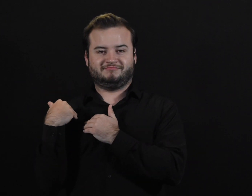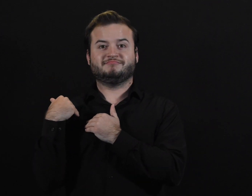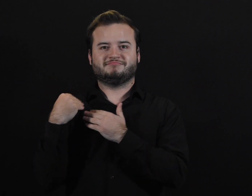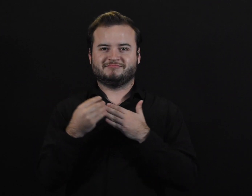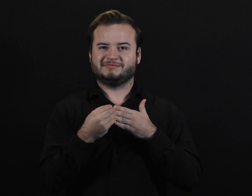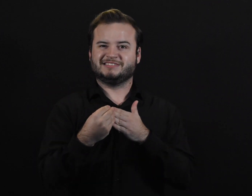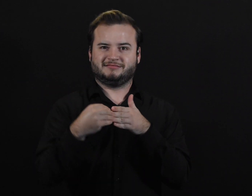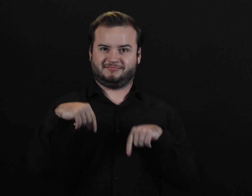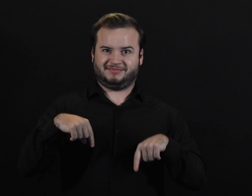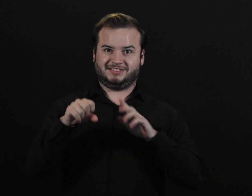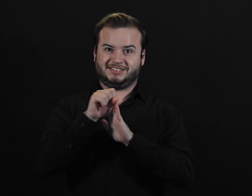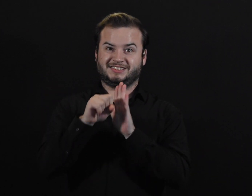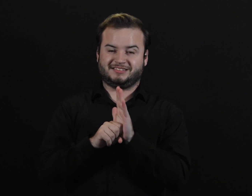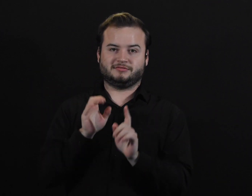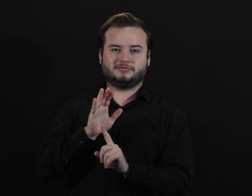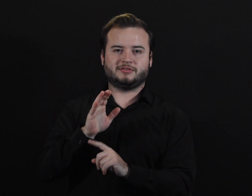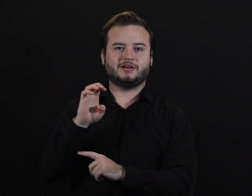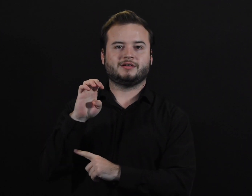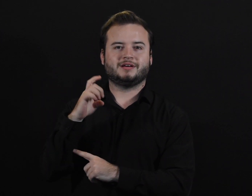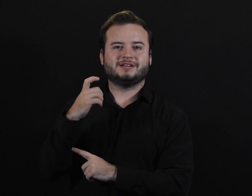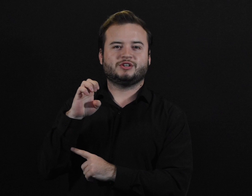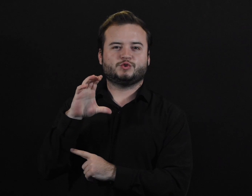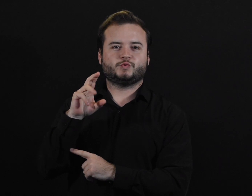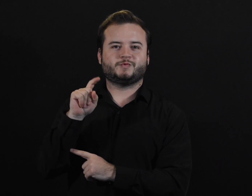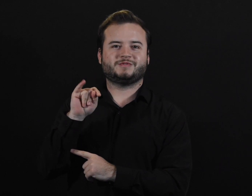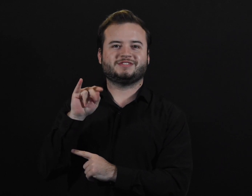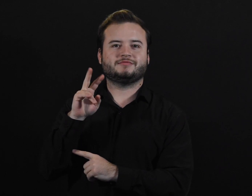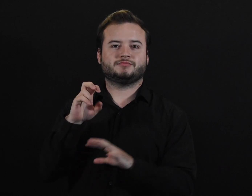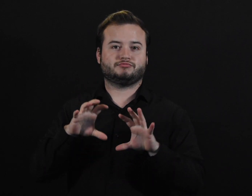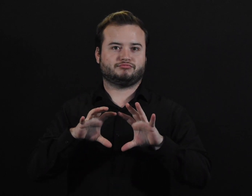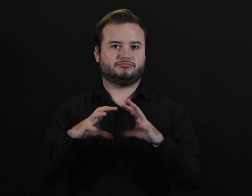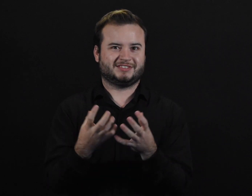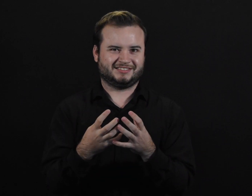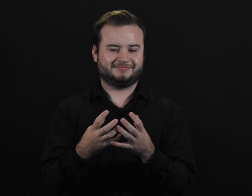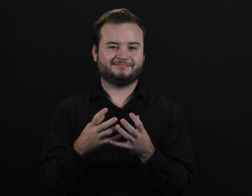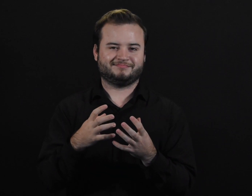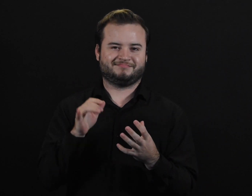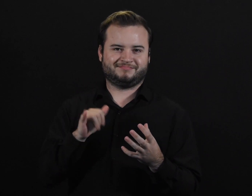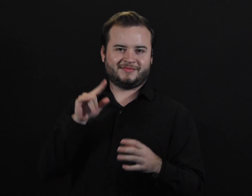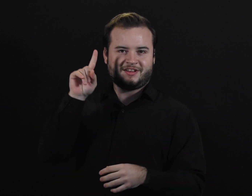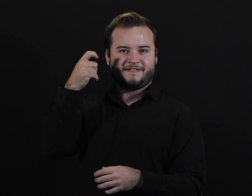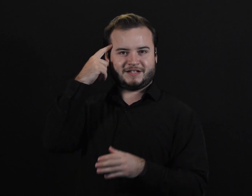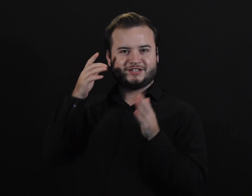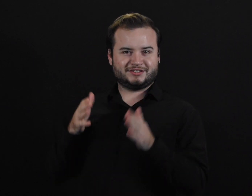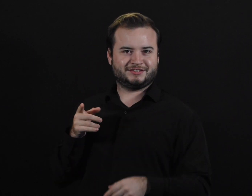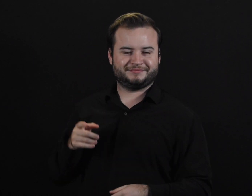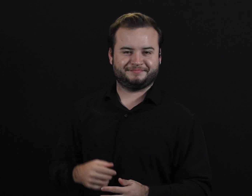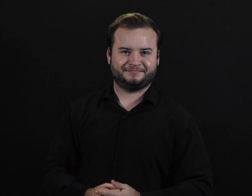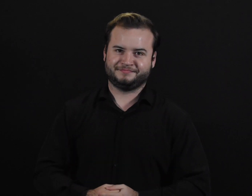leading the state's executive branch.